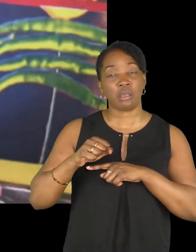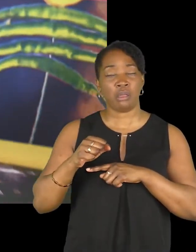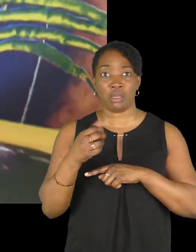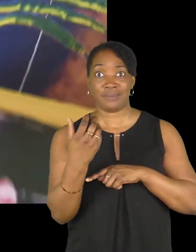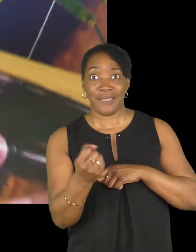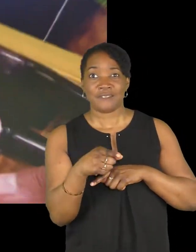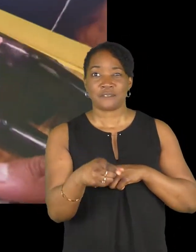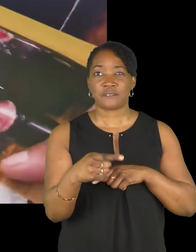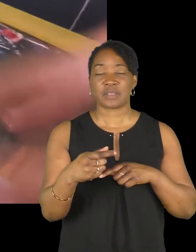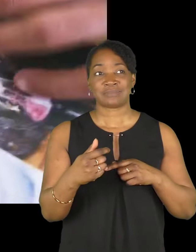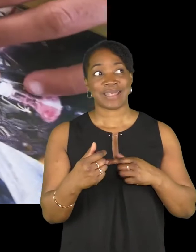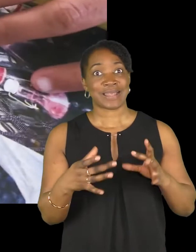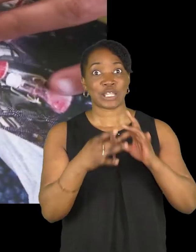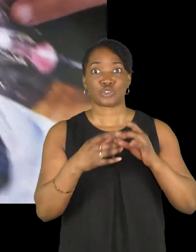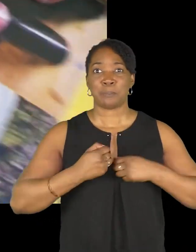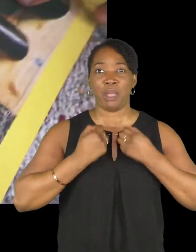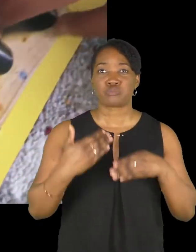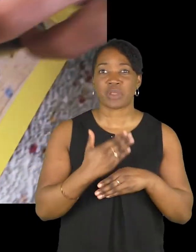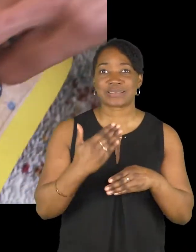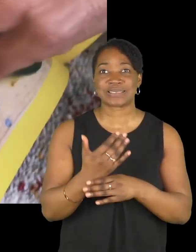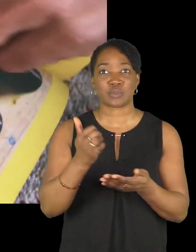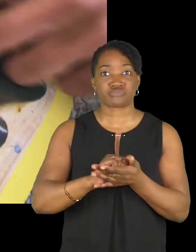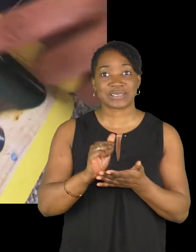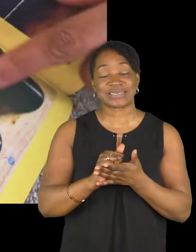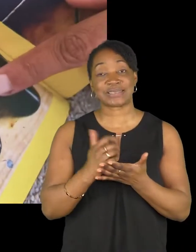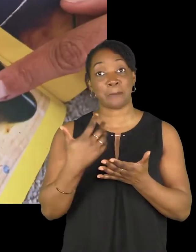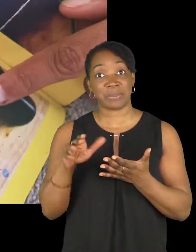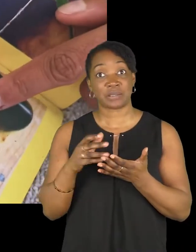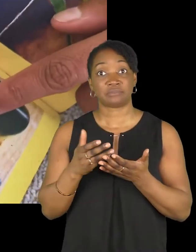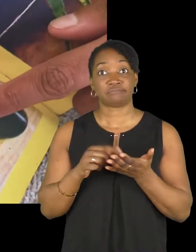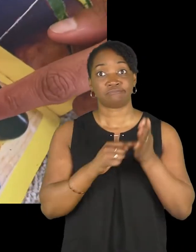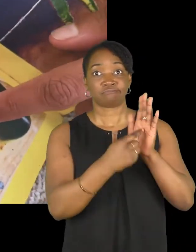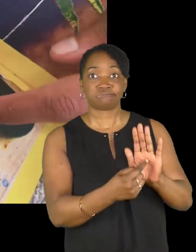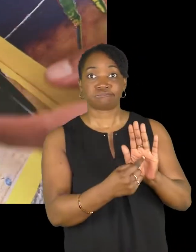practice around performance and print. I've made some print works based on colonial legacy and